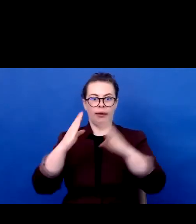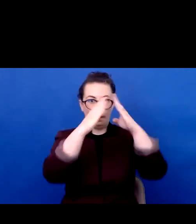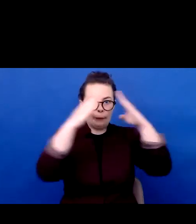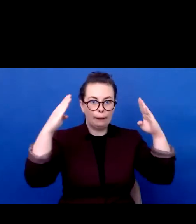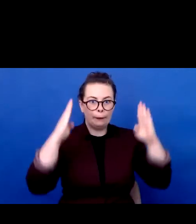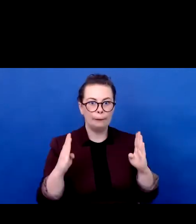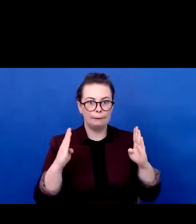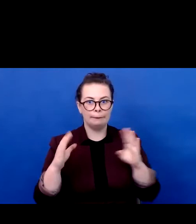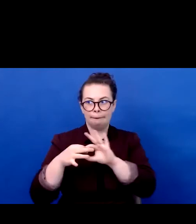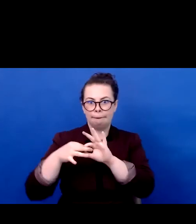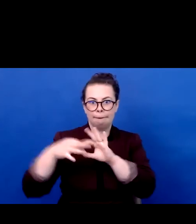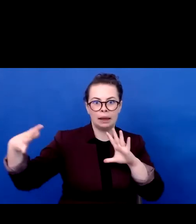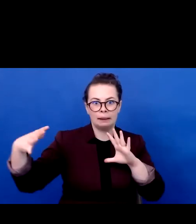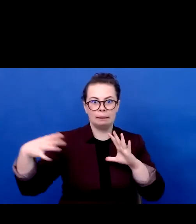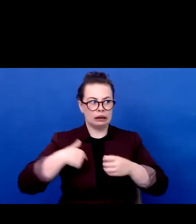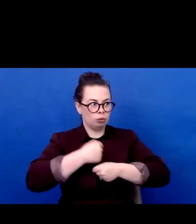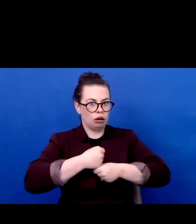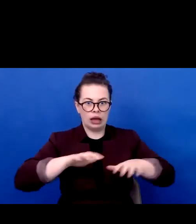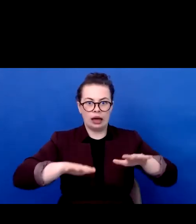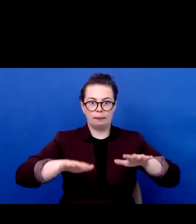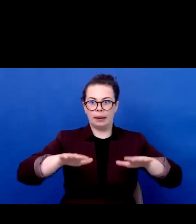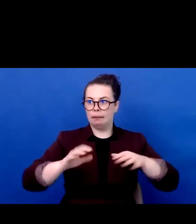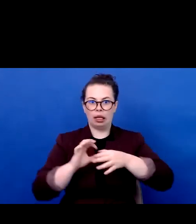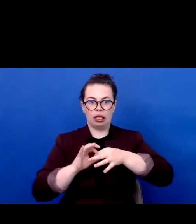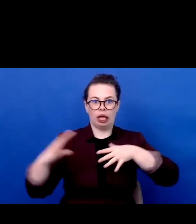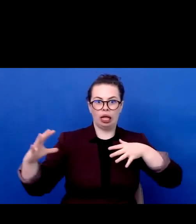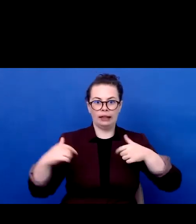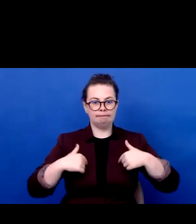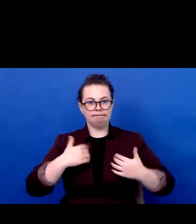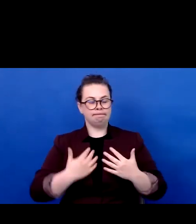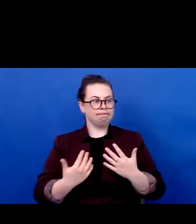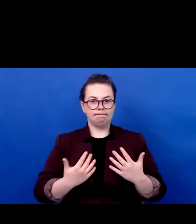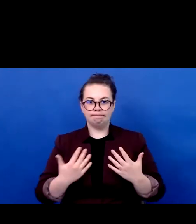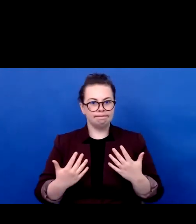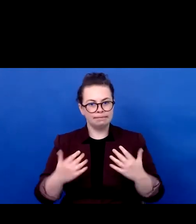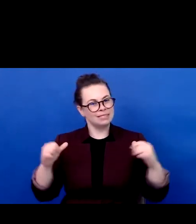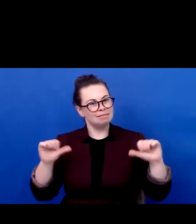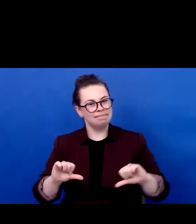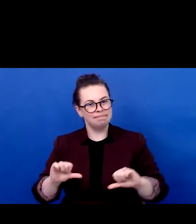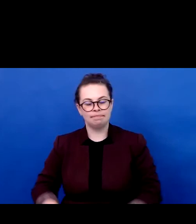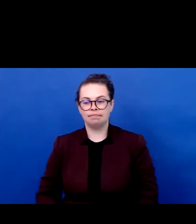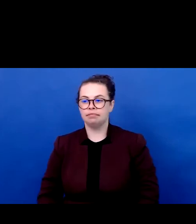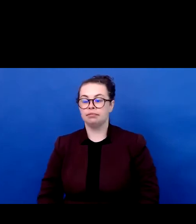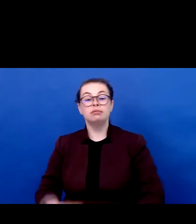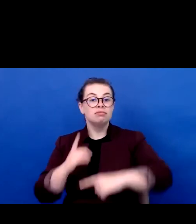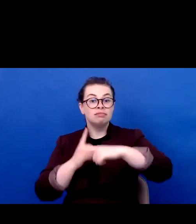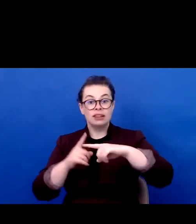another another issue is with regards to families families became the main and only support of their